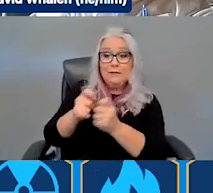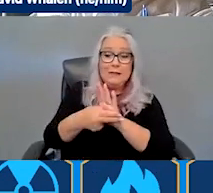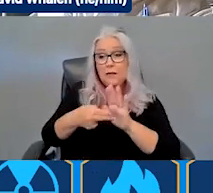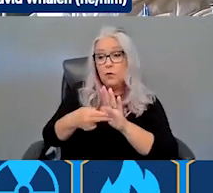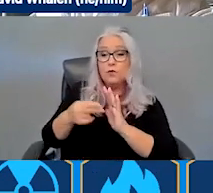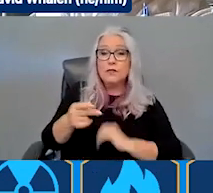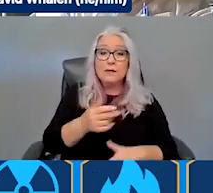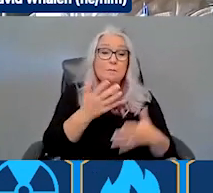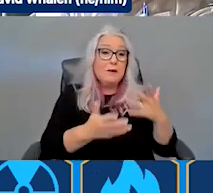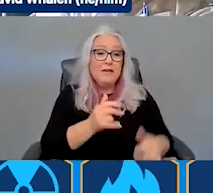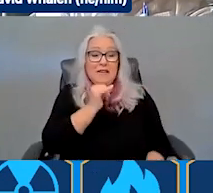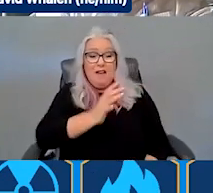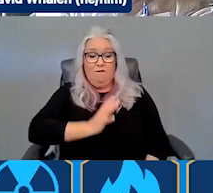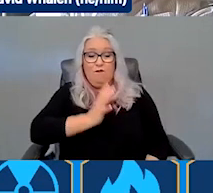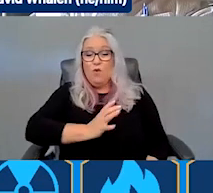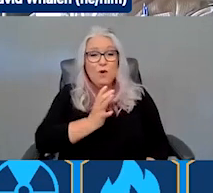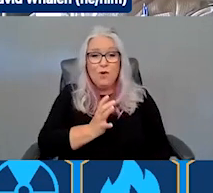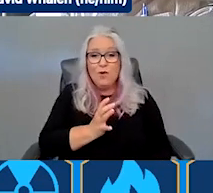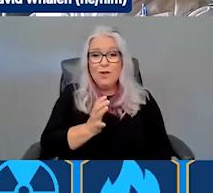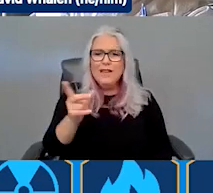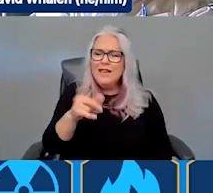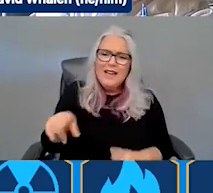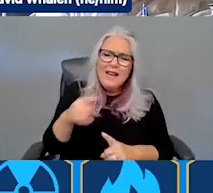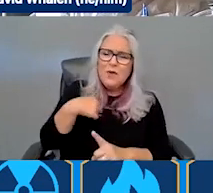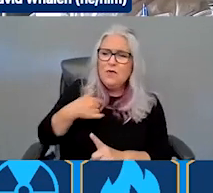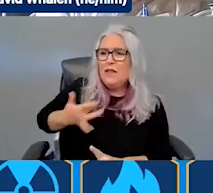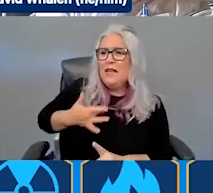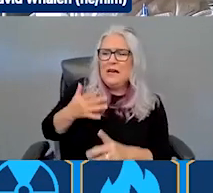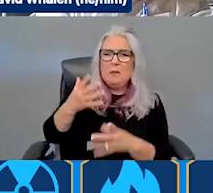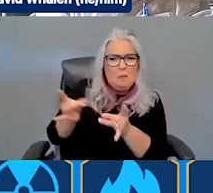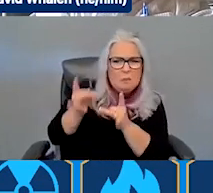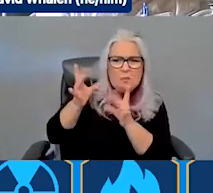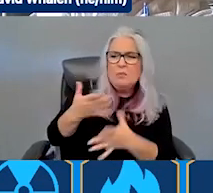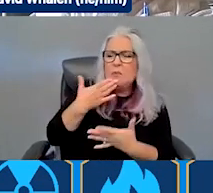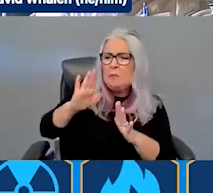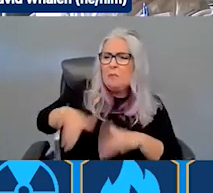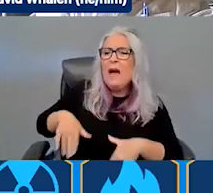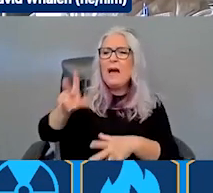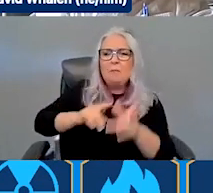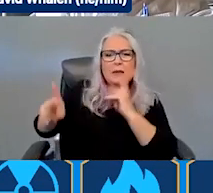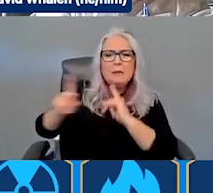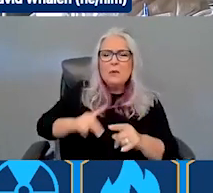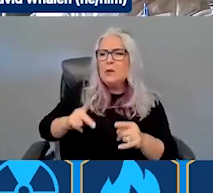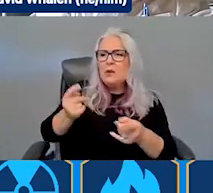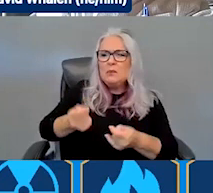that these are not like evil people looking to weed out the population or get rid of